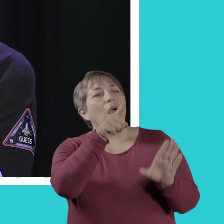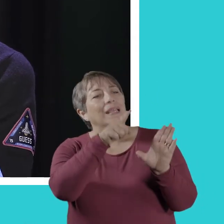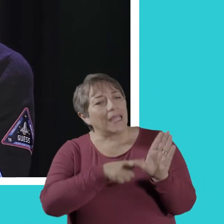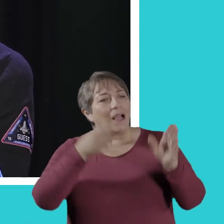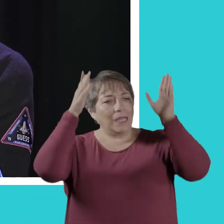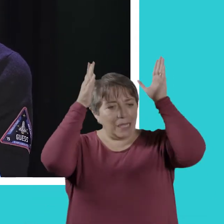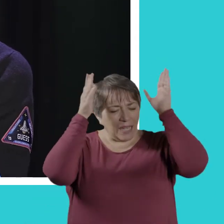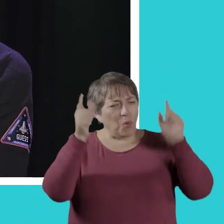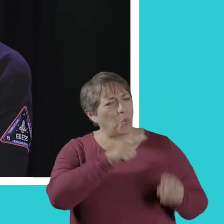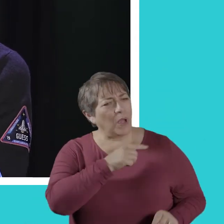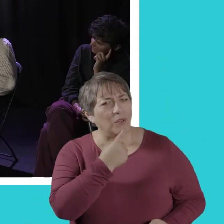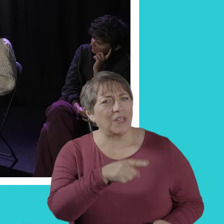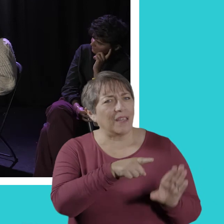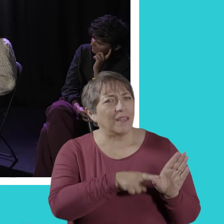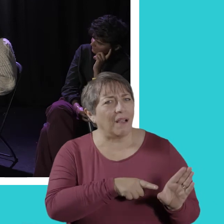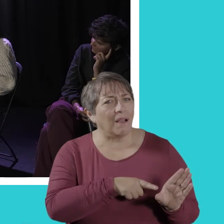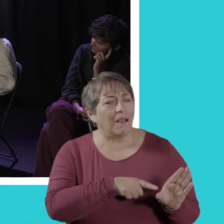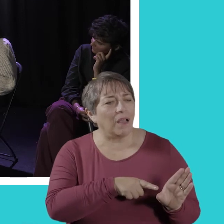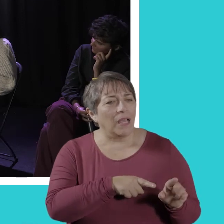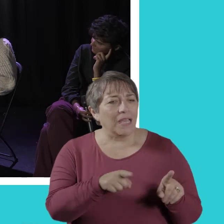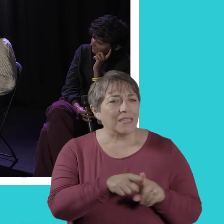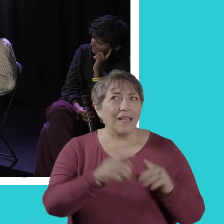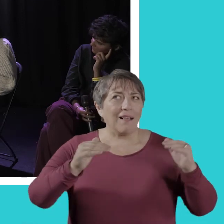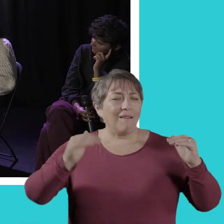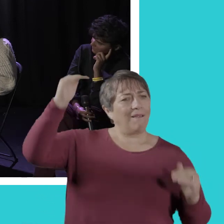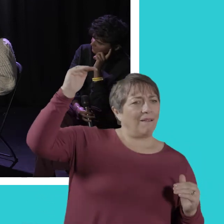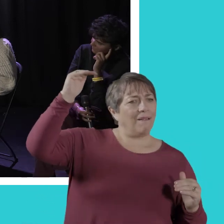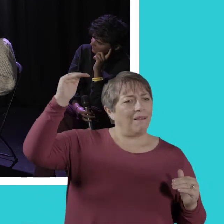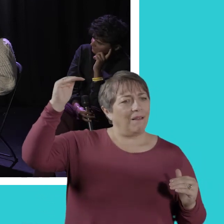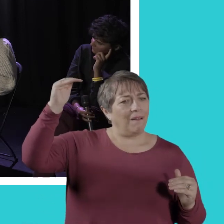oh you're good but you're not at my level yet. And it's like when was I ever competing with you?